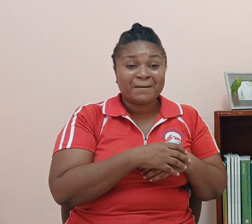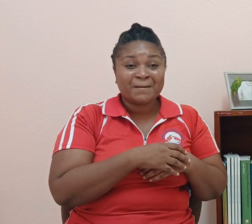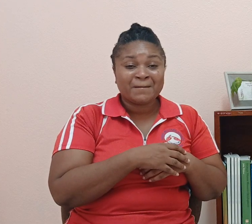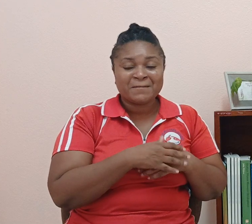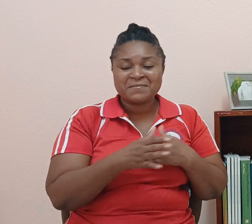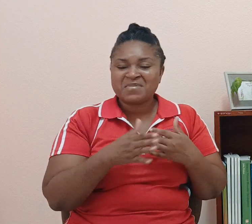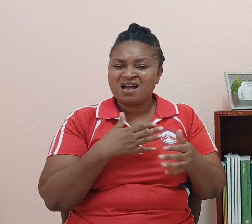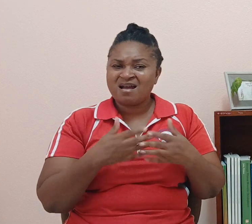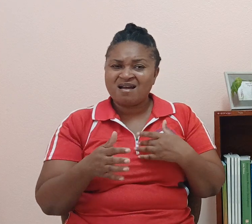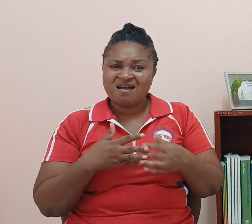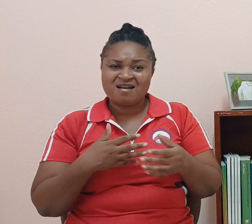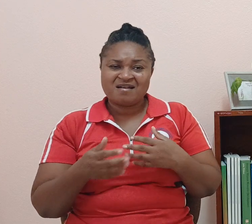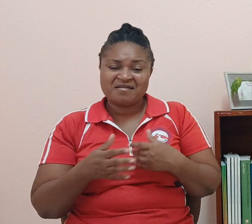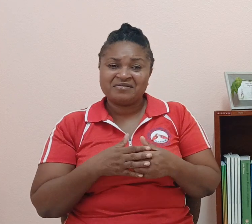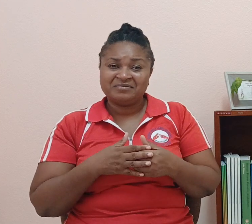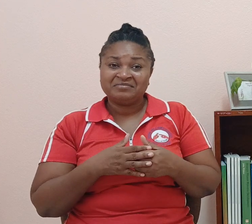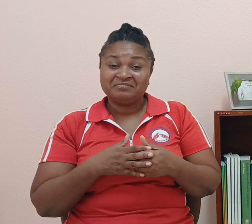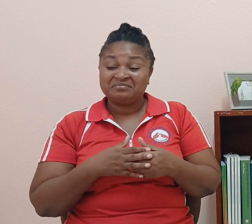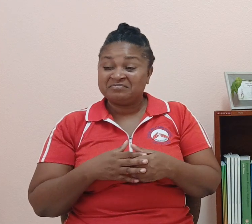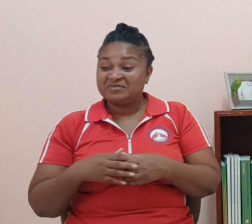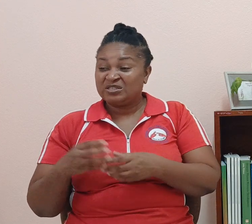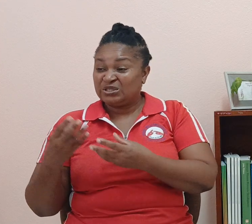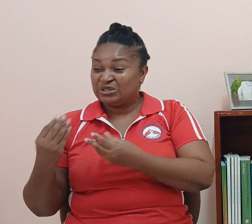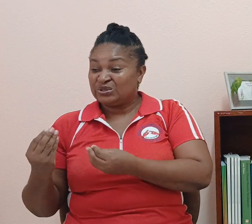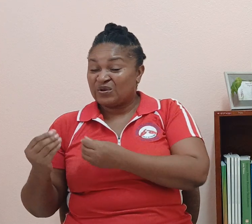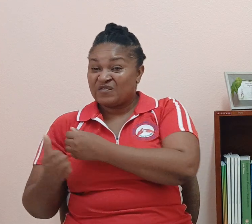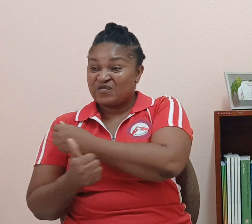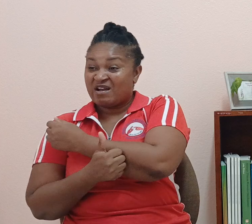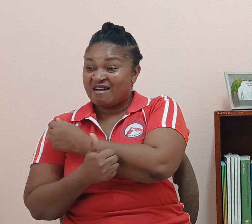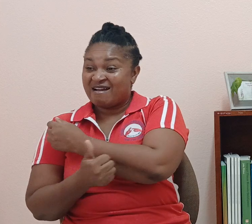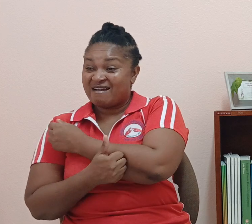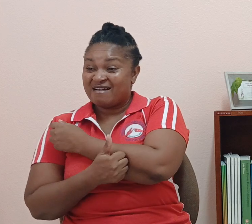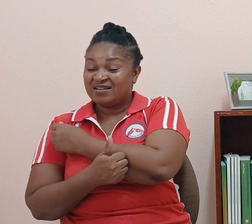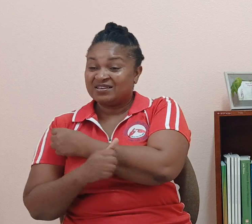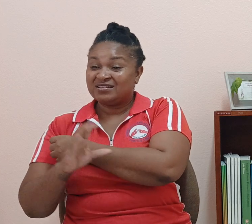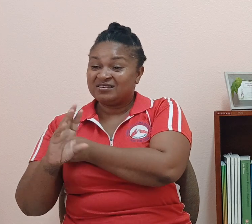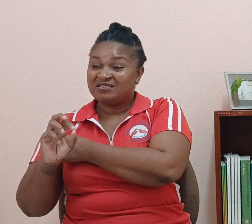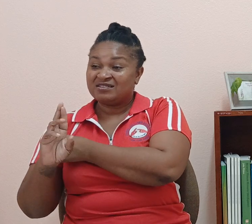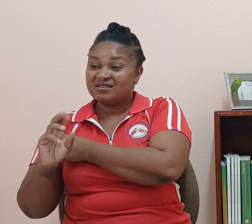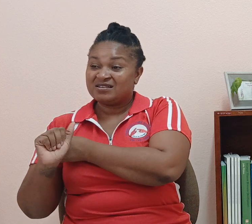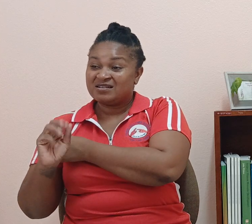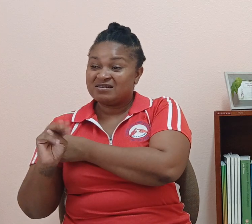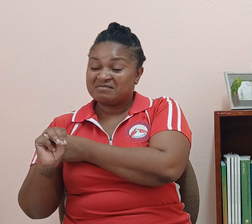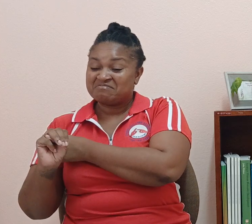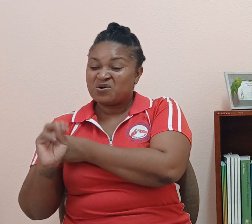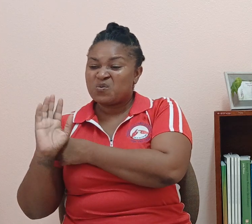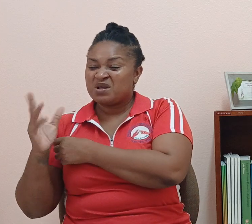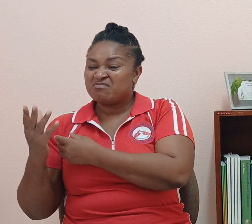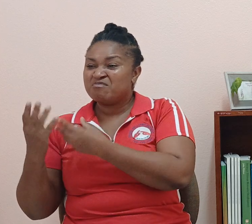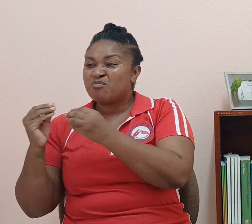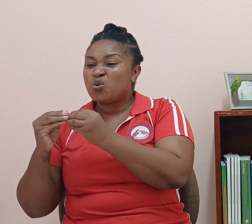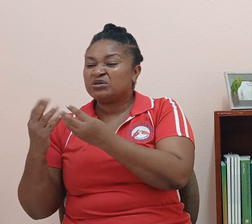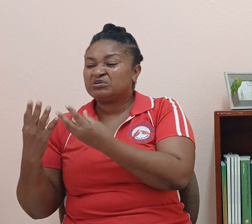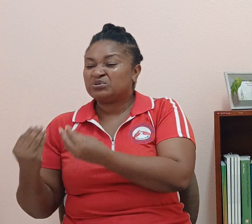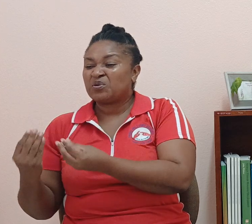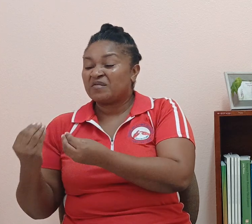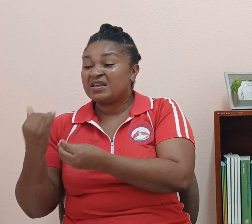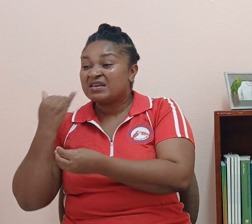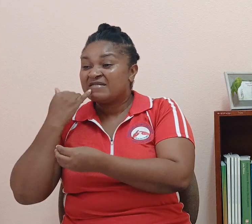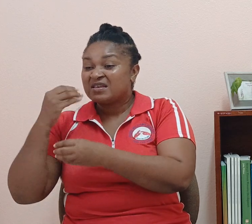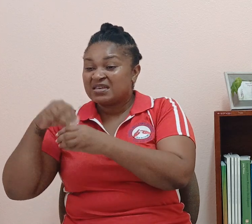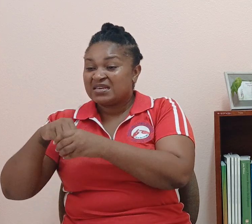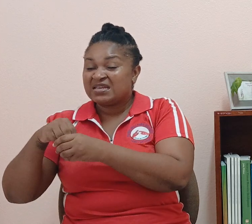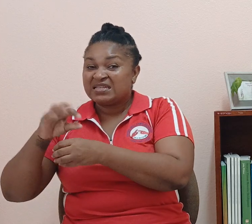However, the cream crackers would get soft as it would easily succumbed/soaked